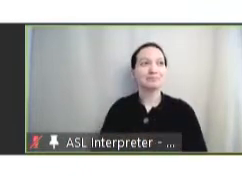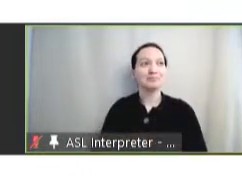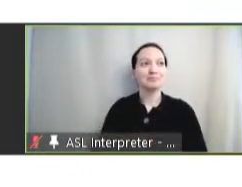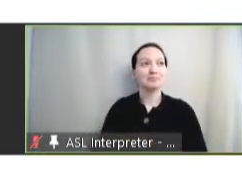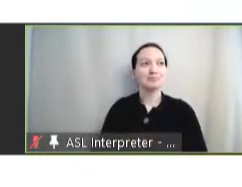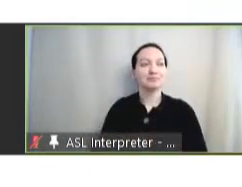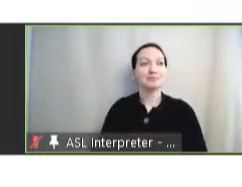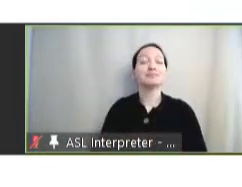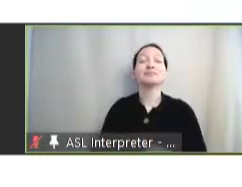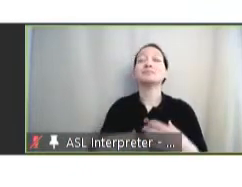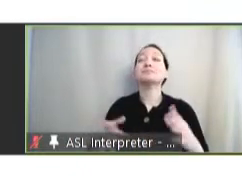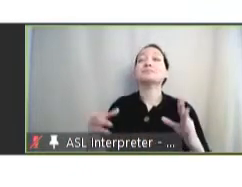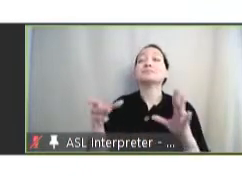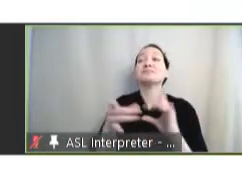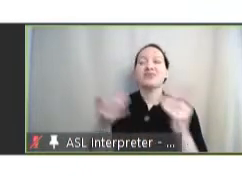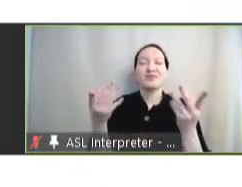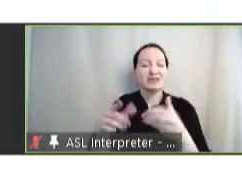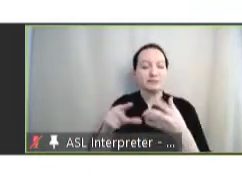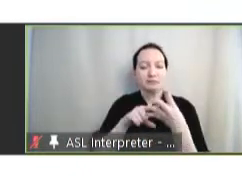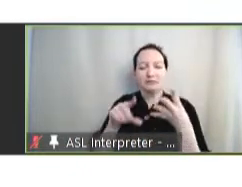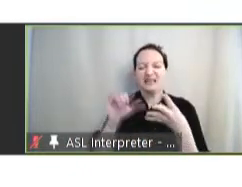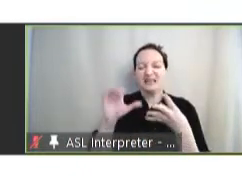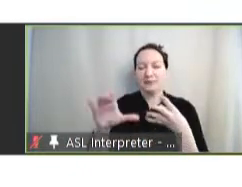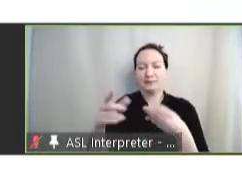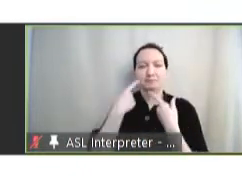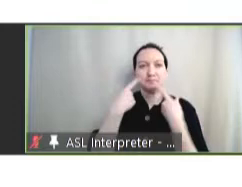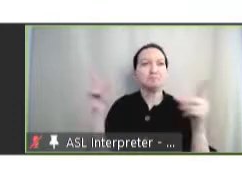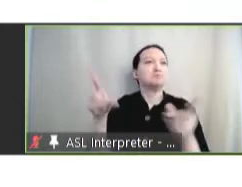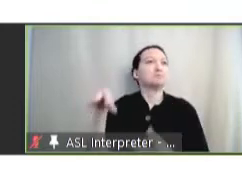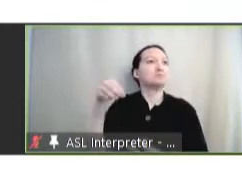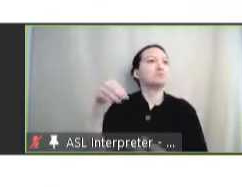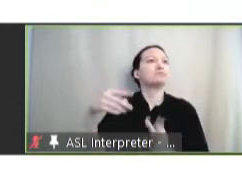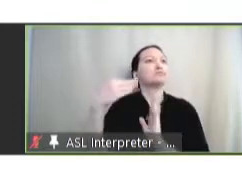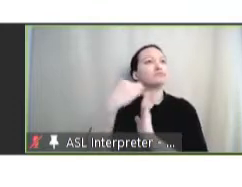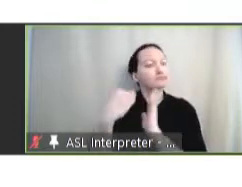So, as mentioned in late December, we issued the guidance; the guidance was